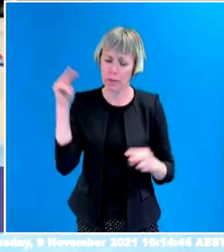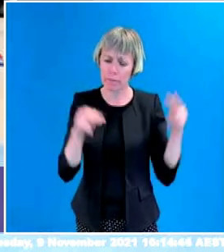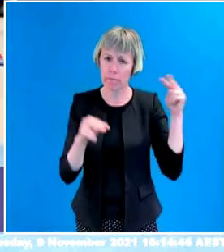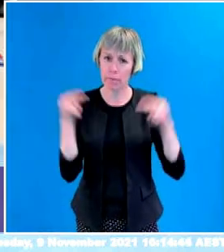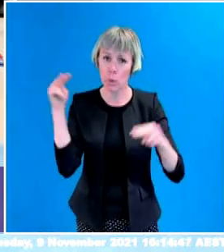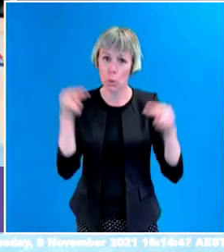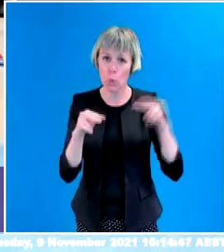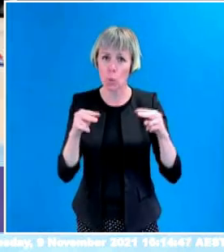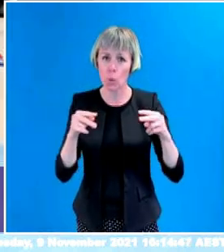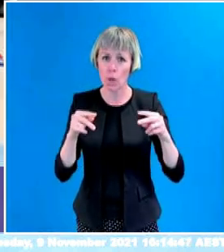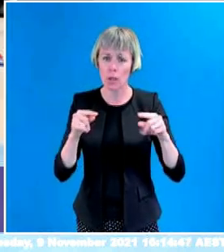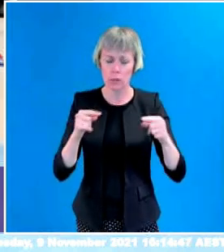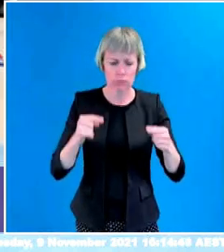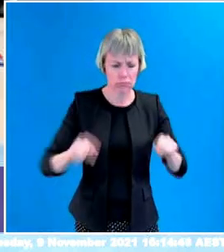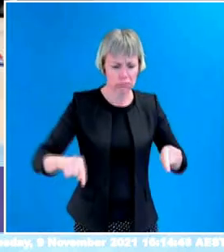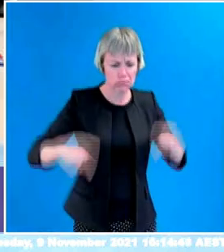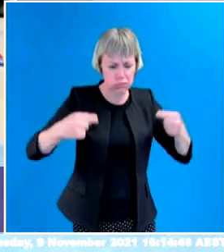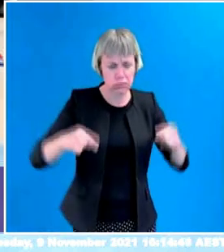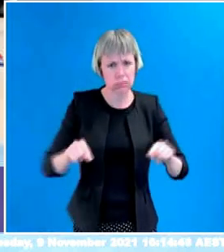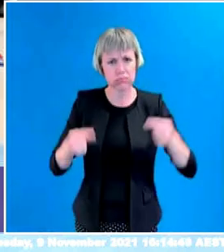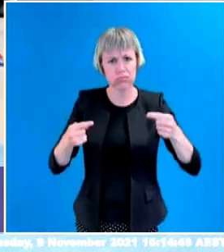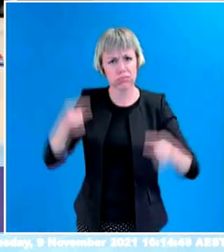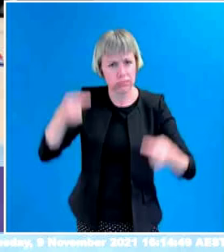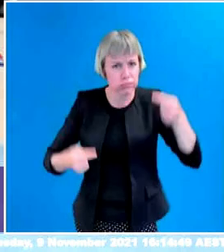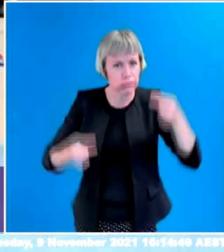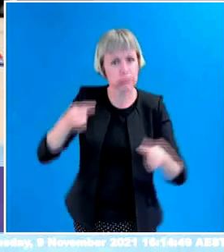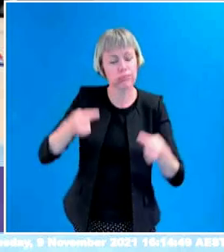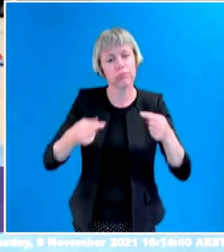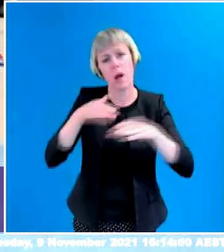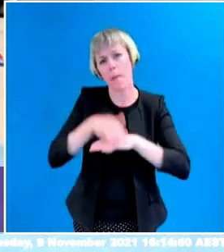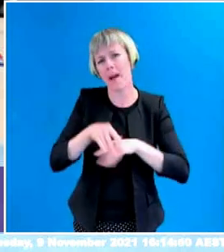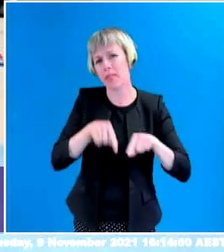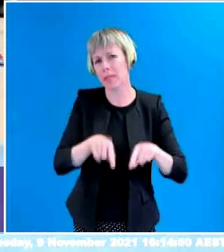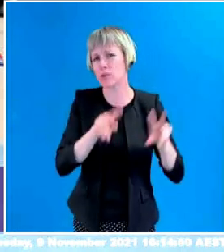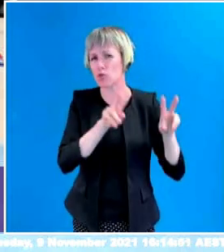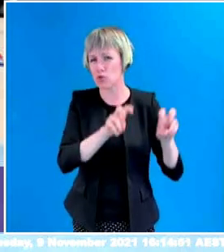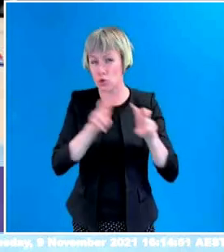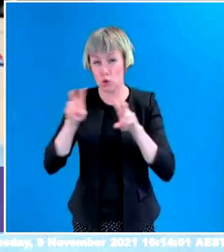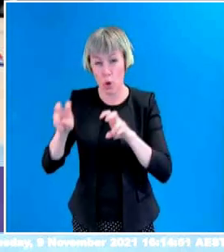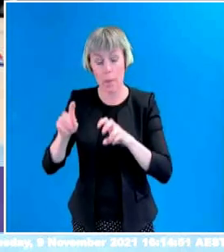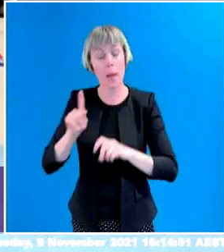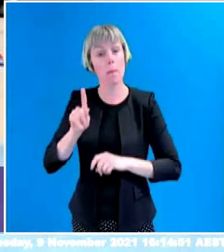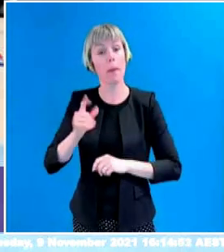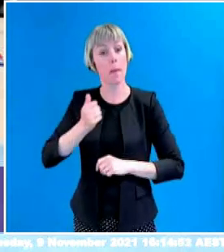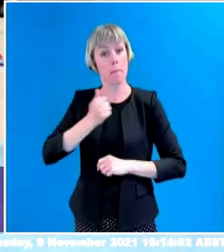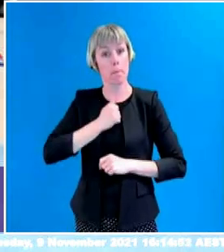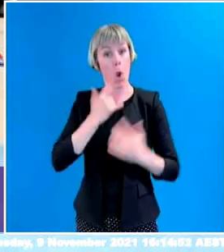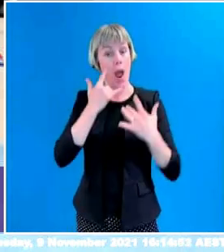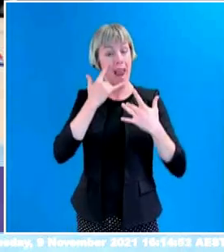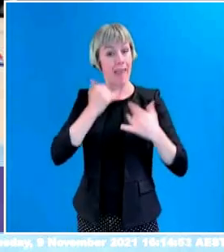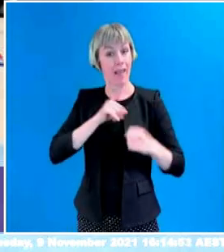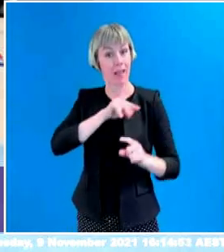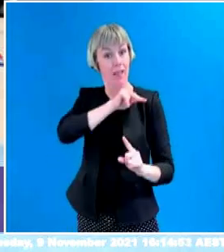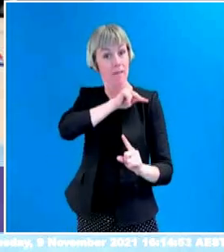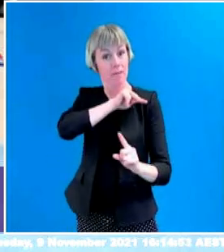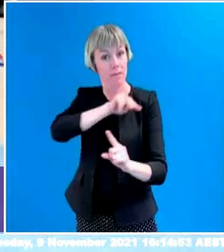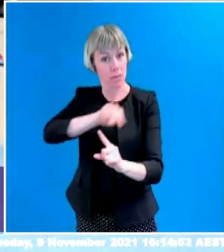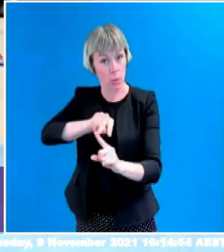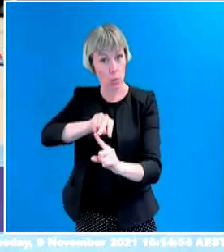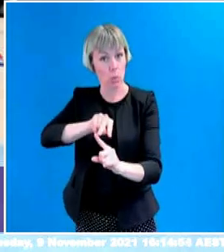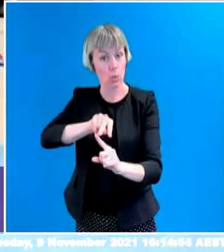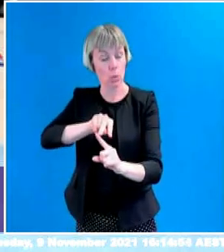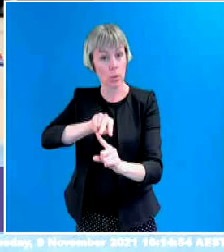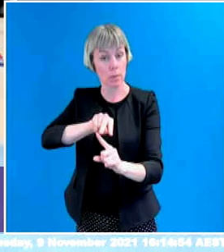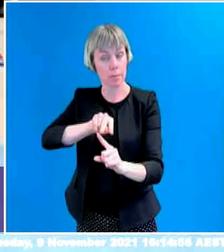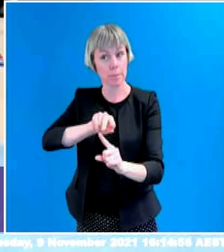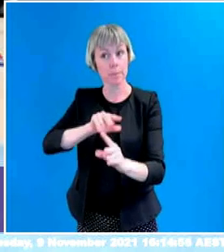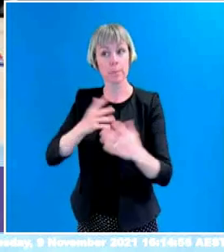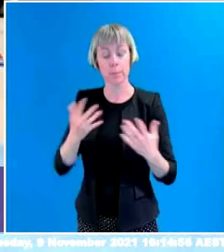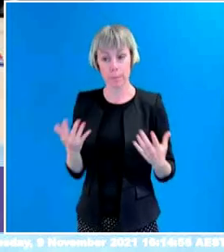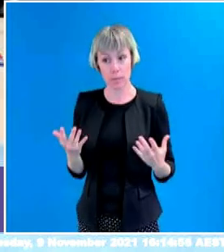But I'm giving the position from a legal point of view that we think that